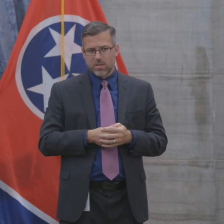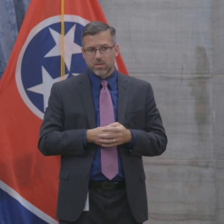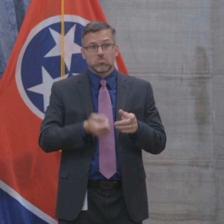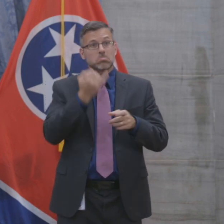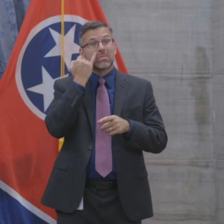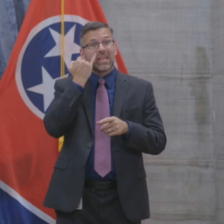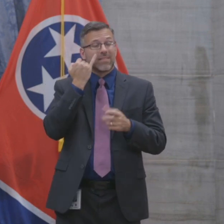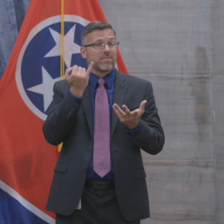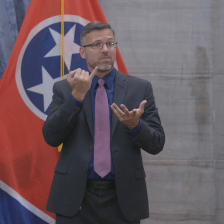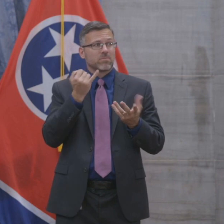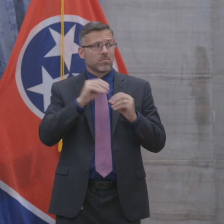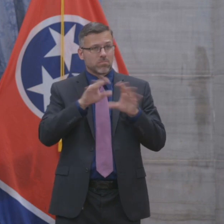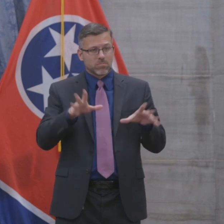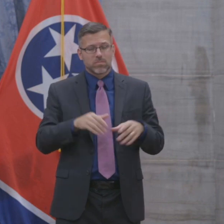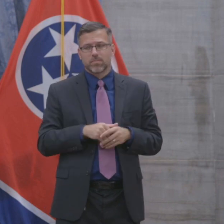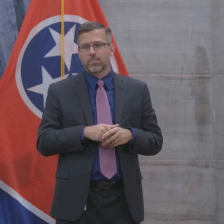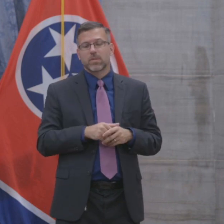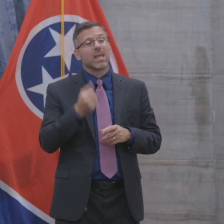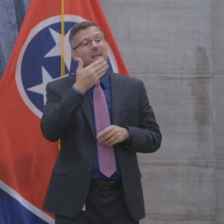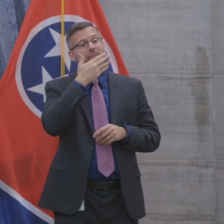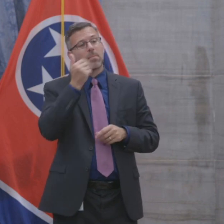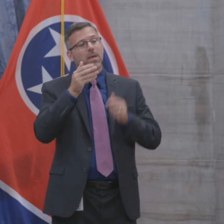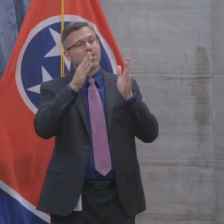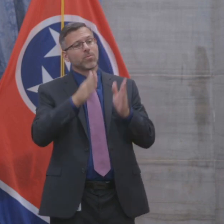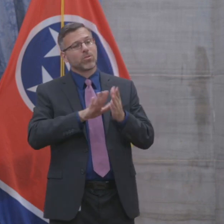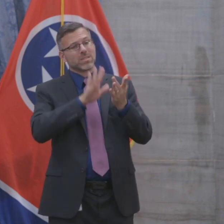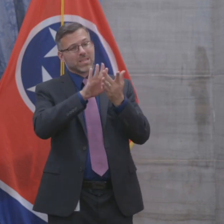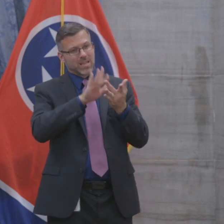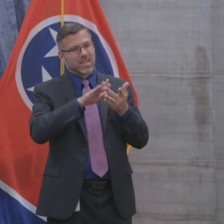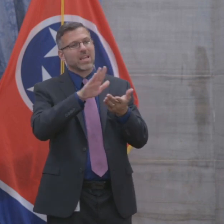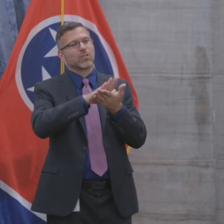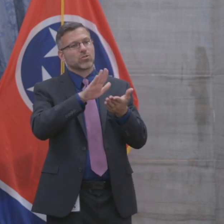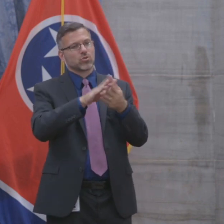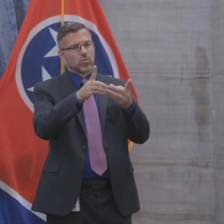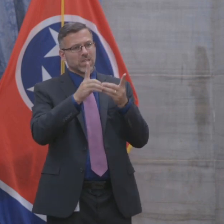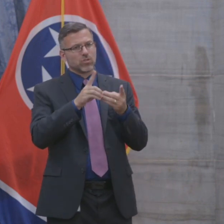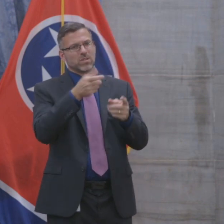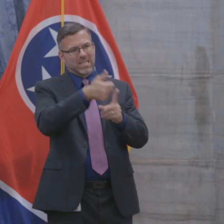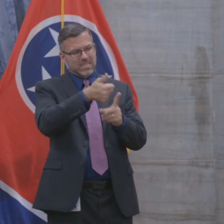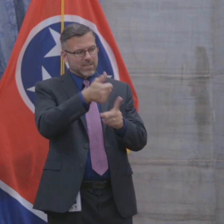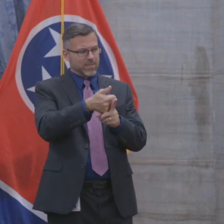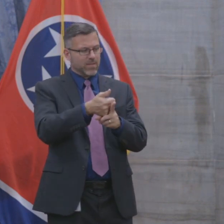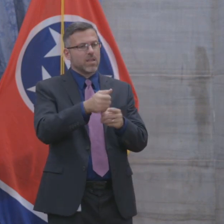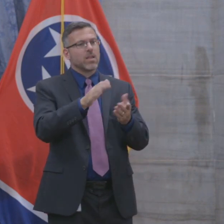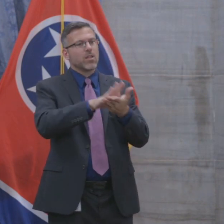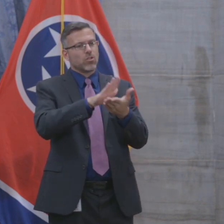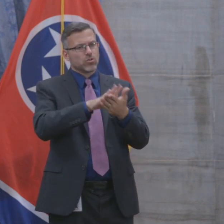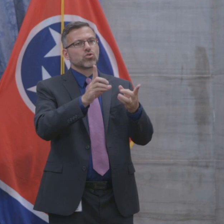department release that or Penney, do you know how it works with school districts? It's one of the reasons we want to get it